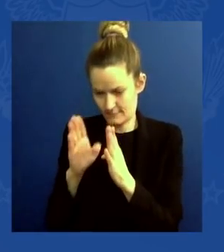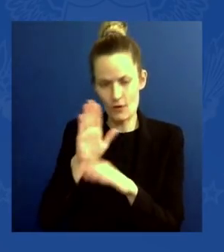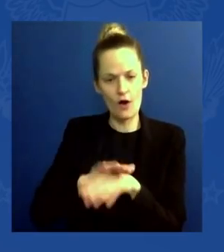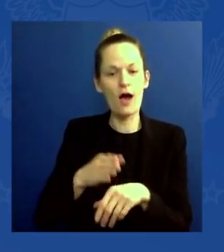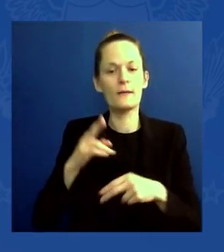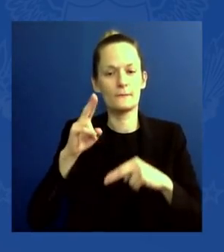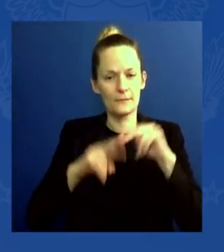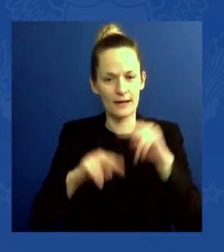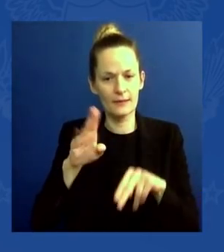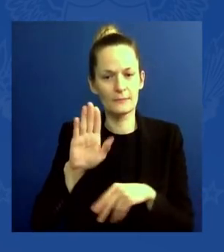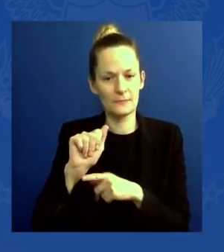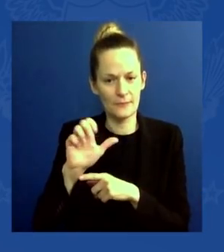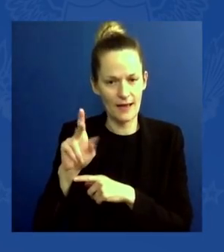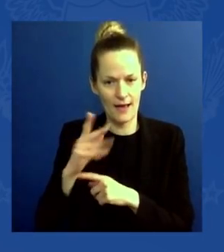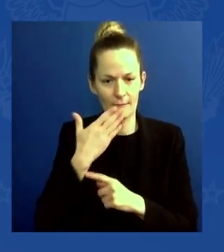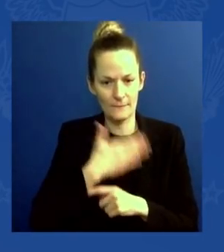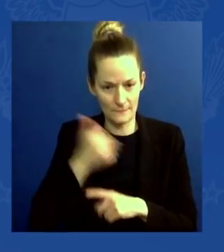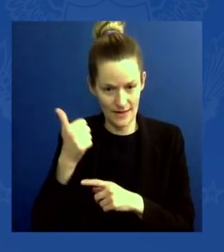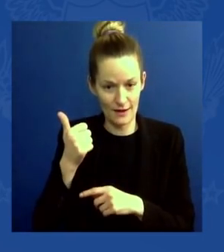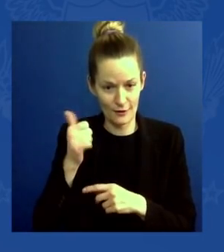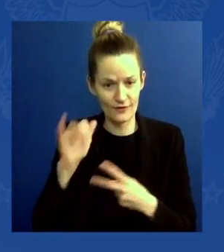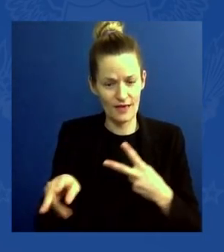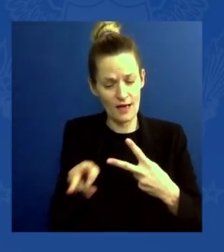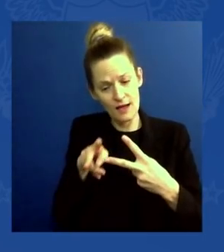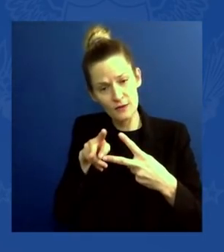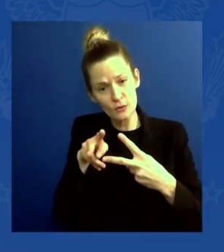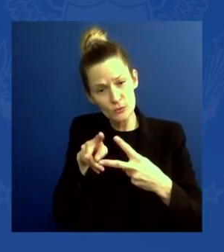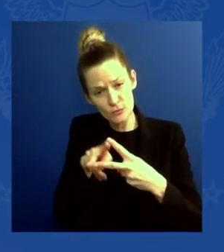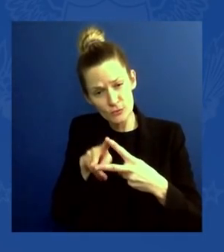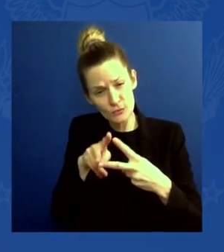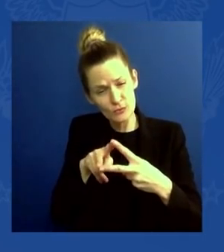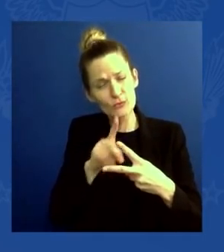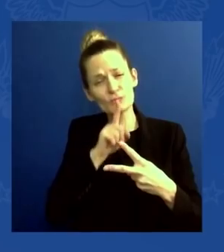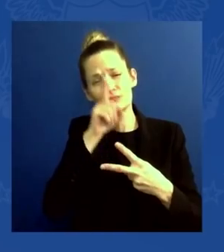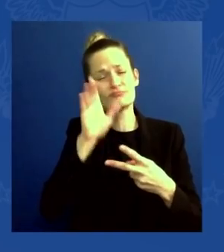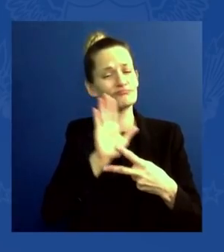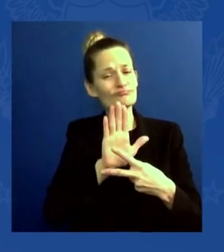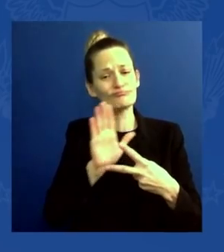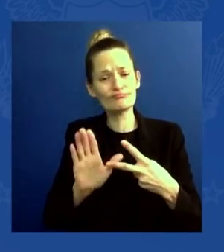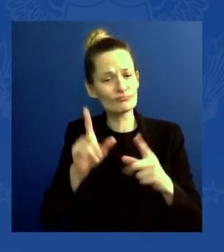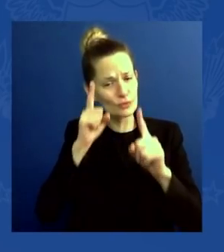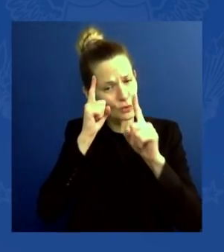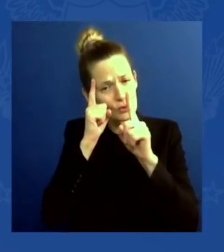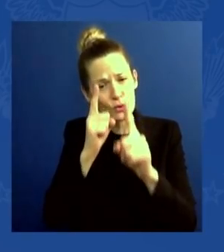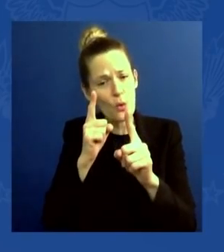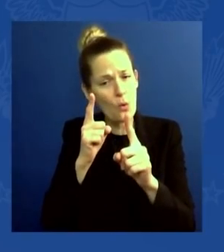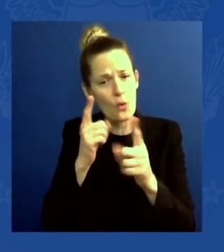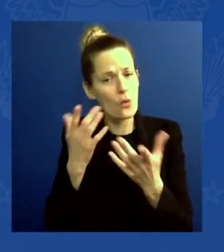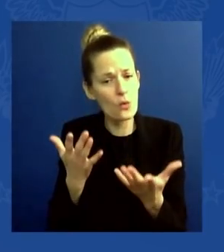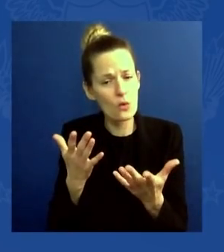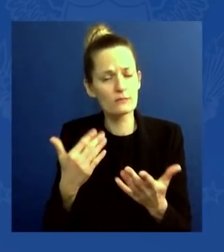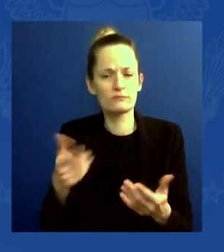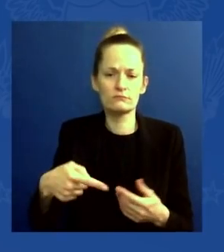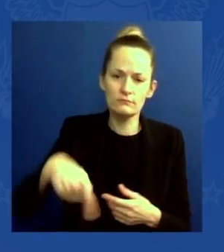to begin to sort of level the playing field just a little bit, not punish anybody. I've long said it's never ever been a good bet to bet